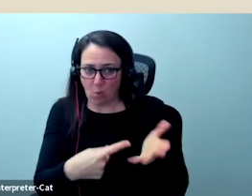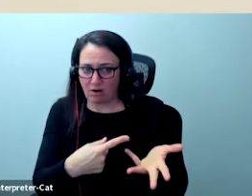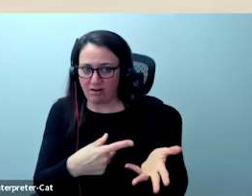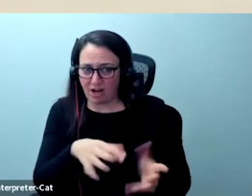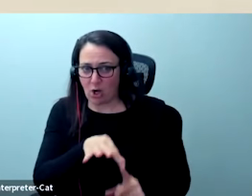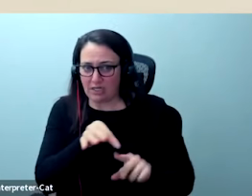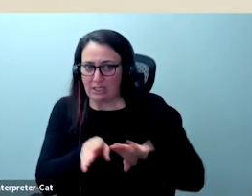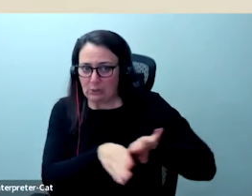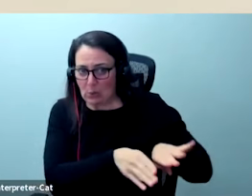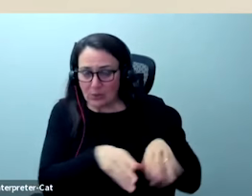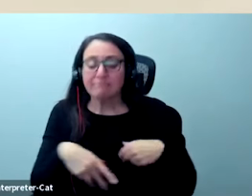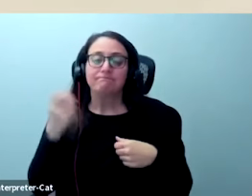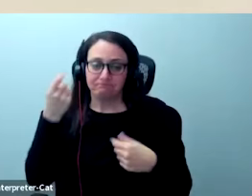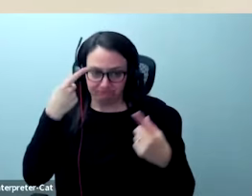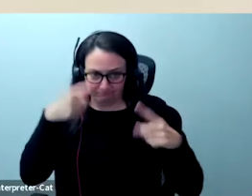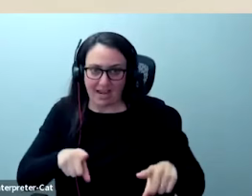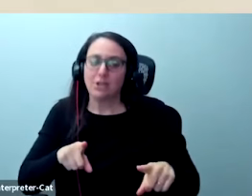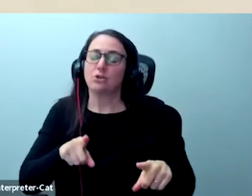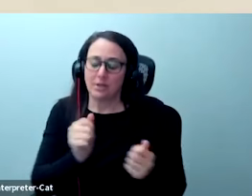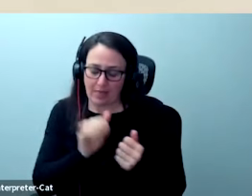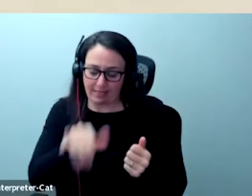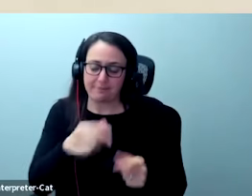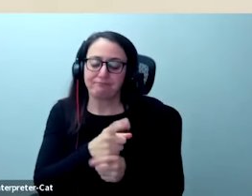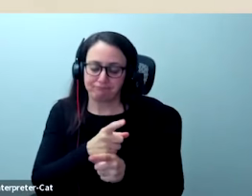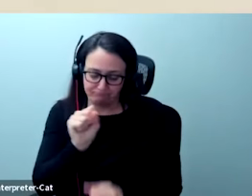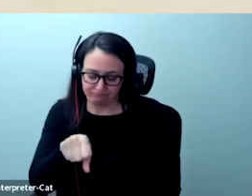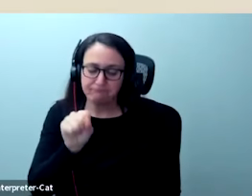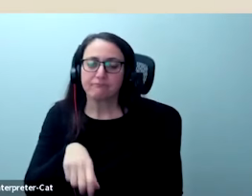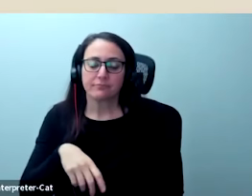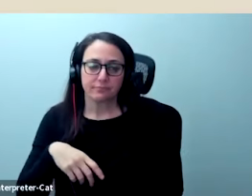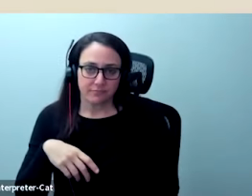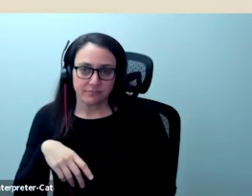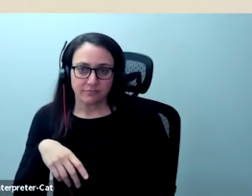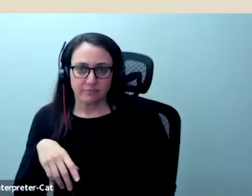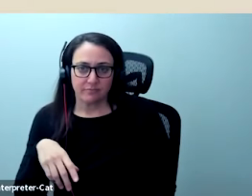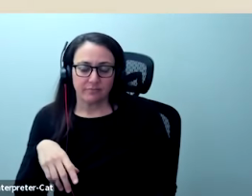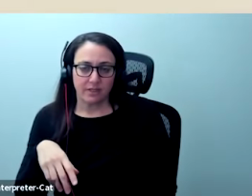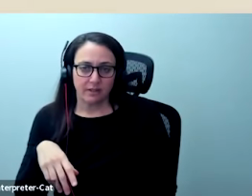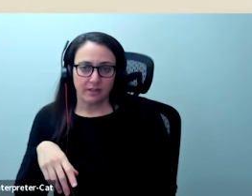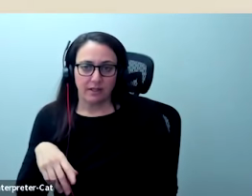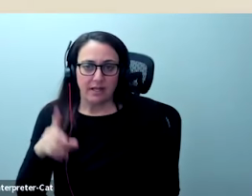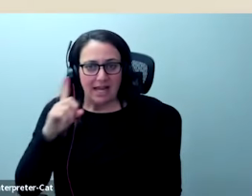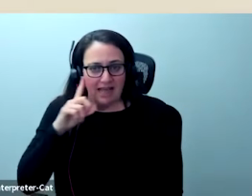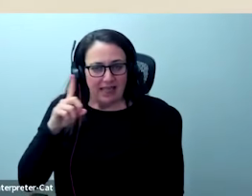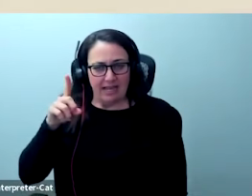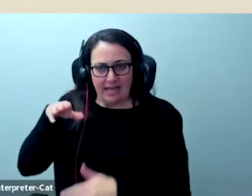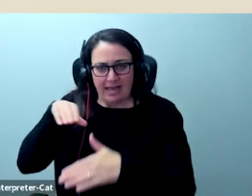I 100% agree with that problem. And I think that's what's so powerful about the accessibility community.